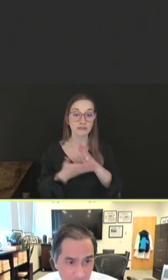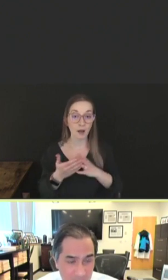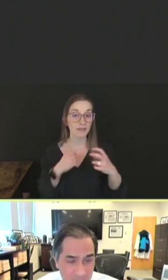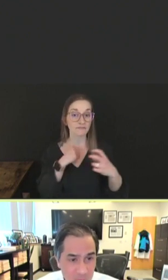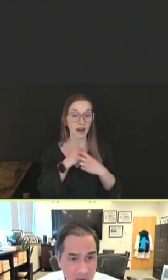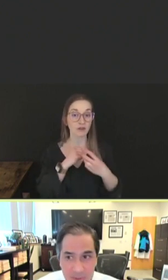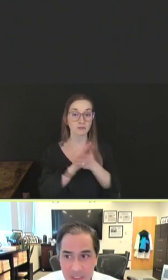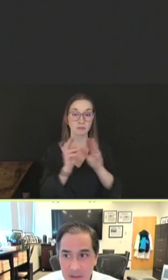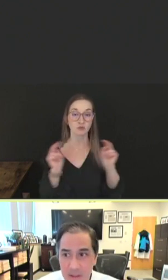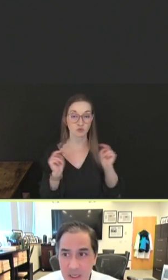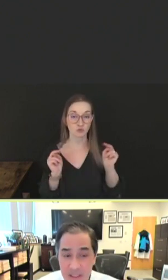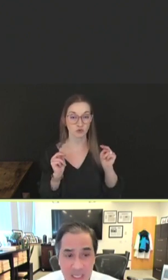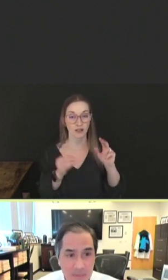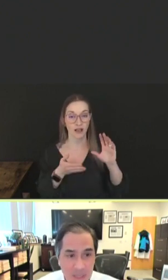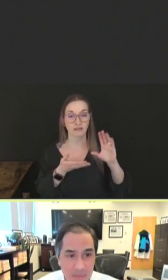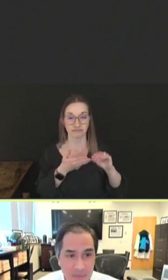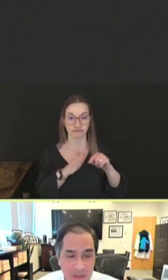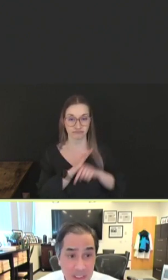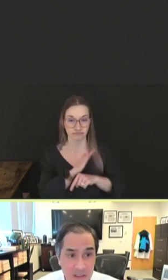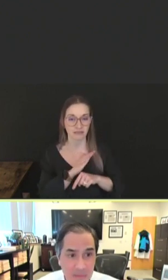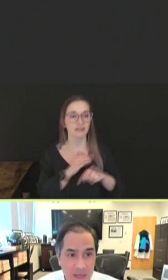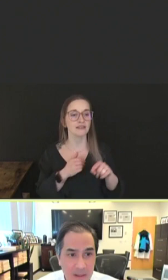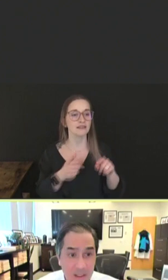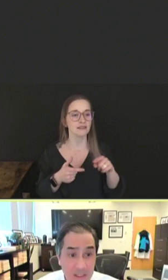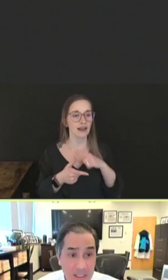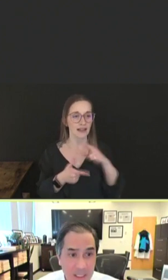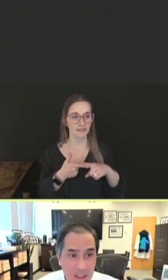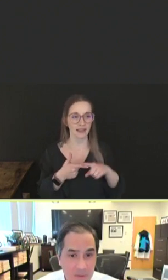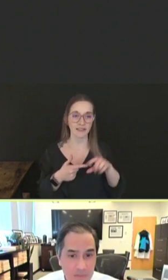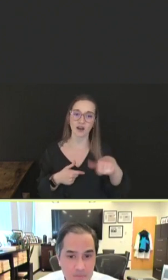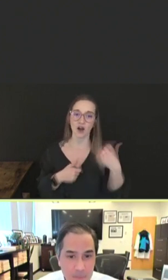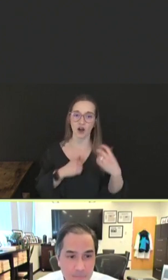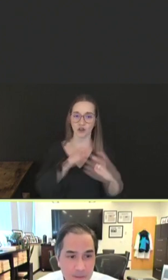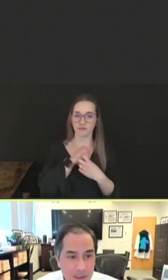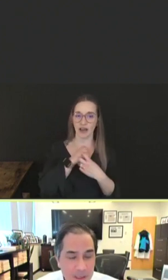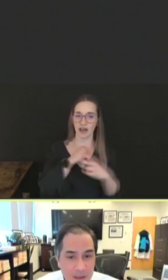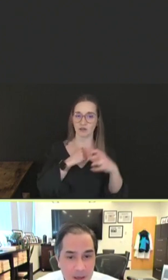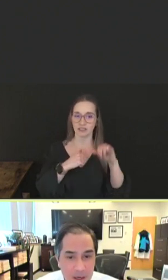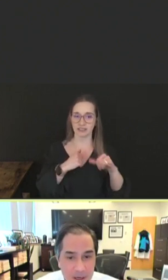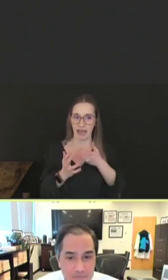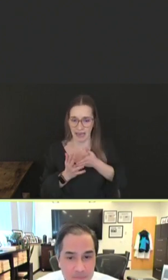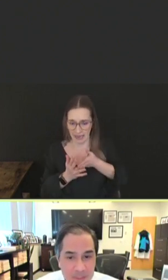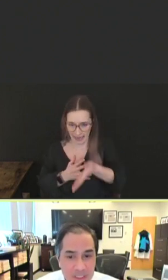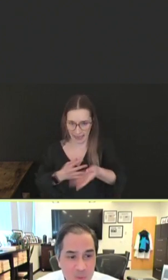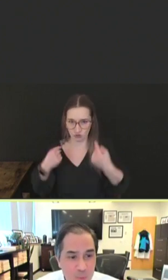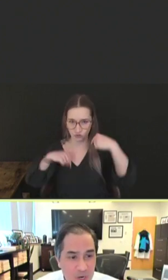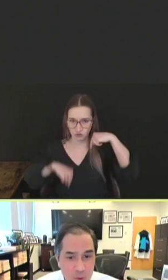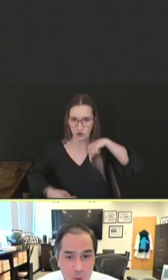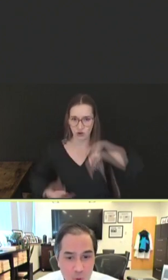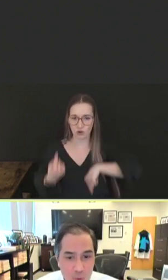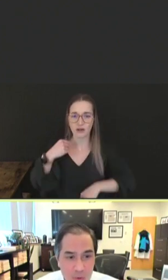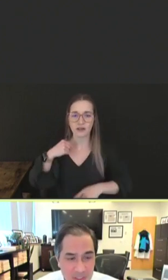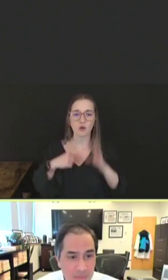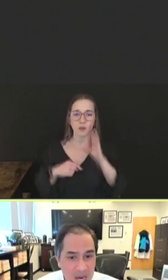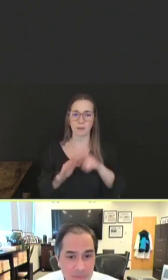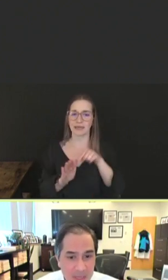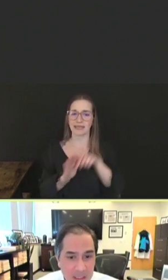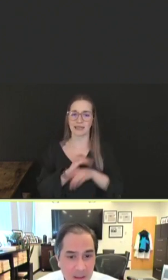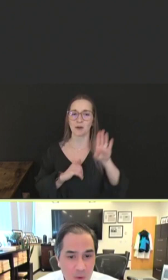is rapidly sopped up and killed by T cells. Disease progression occurs in the bottom panel